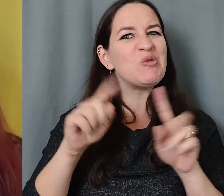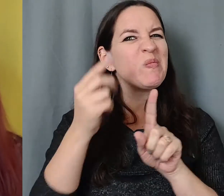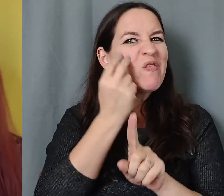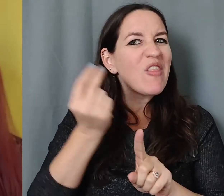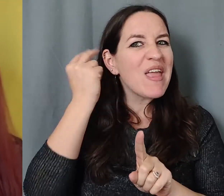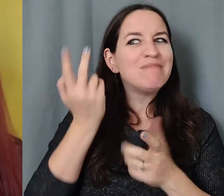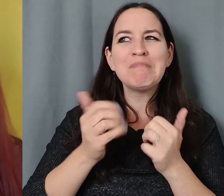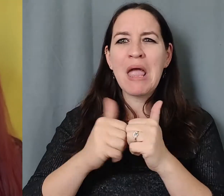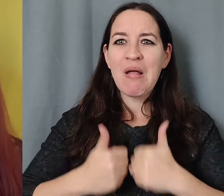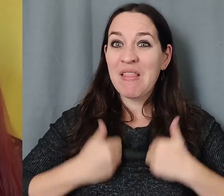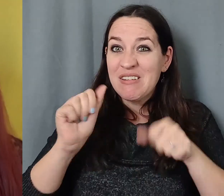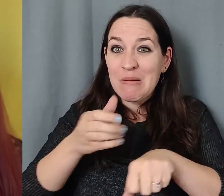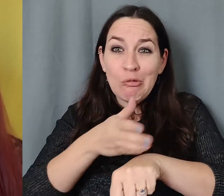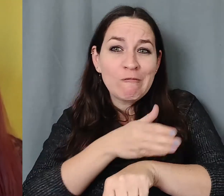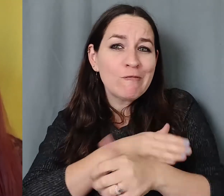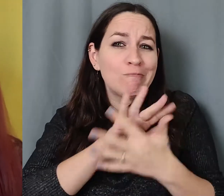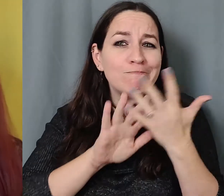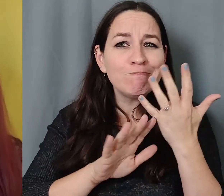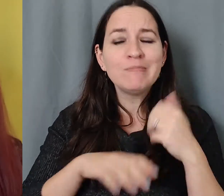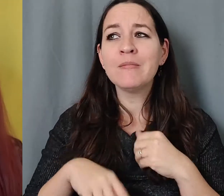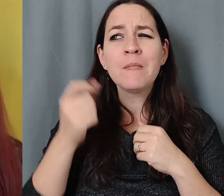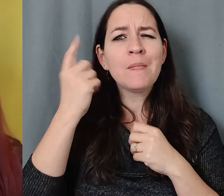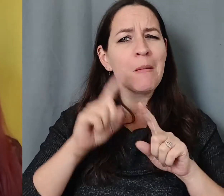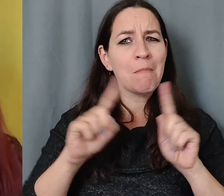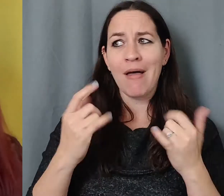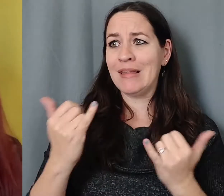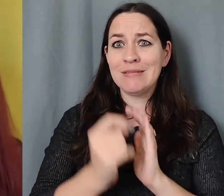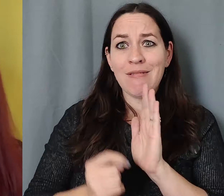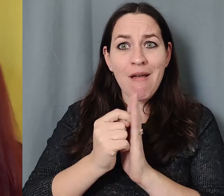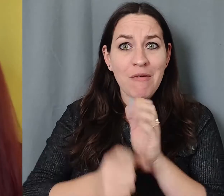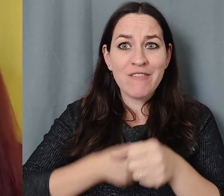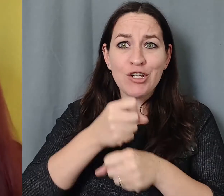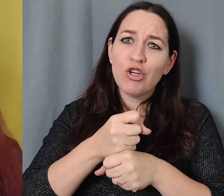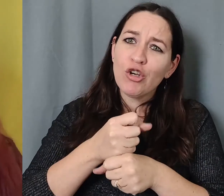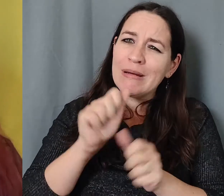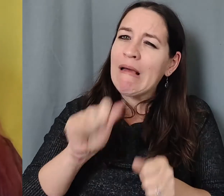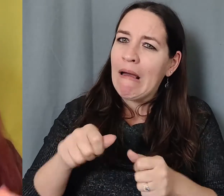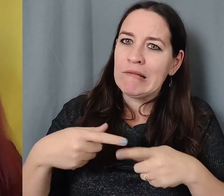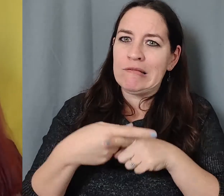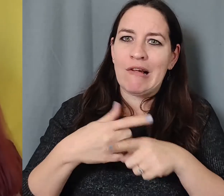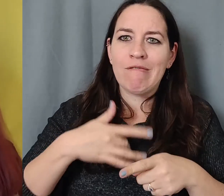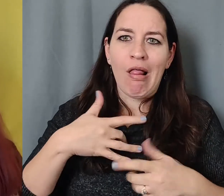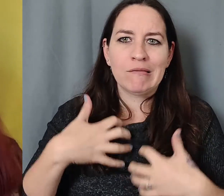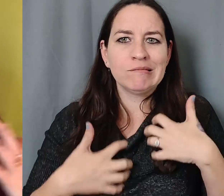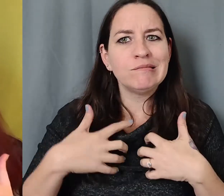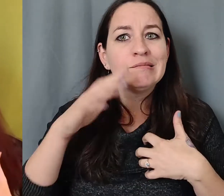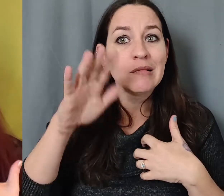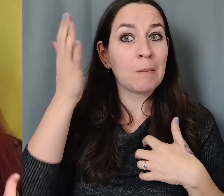But at the same time, I know this time of year can be really difficult because along with that big goal setting and those resolutions comes a sense of inevitable